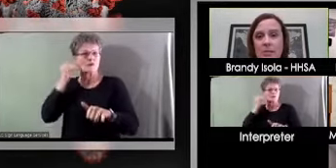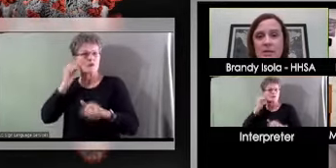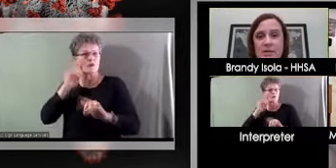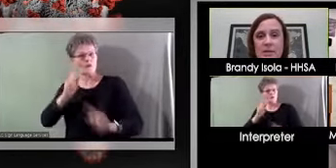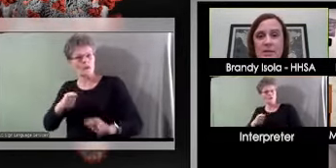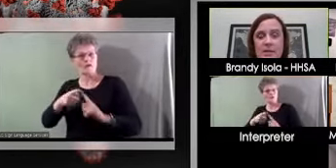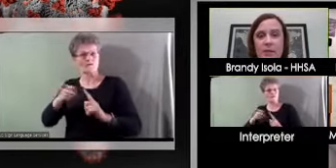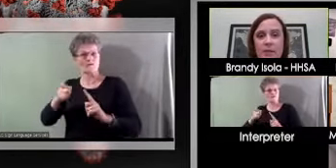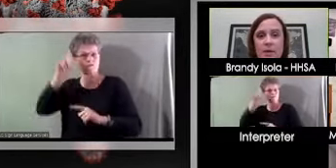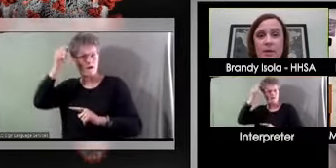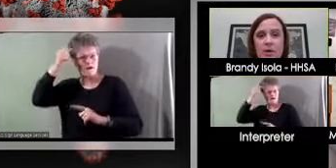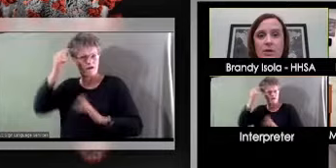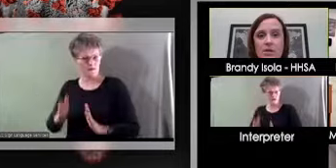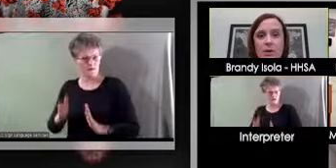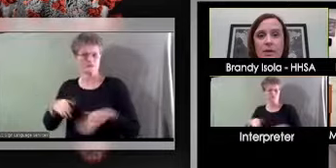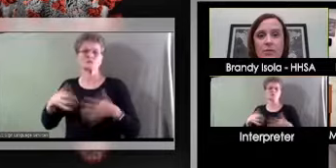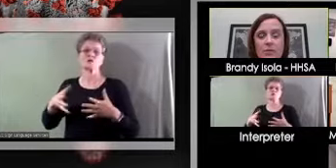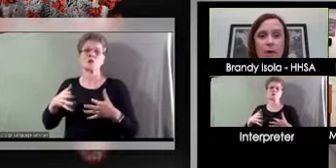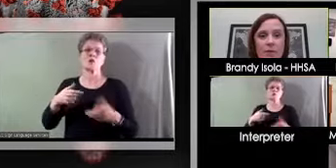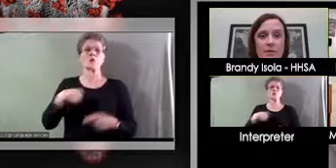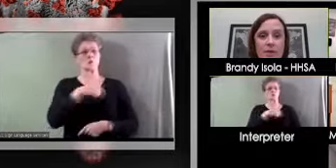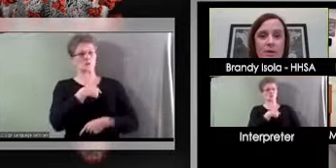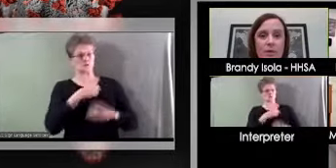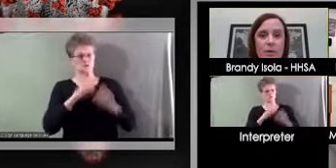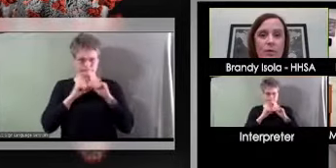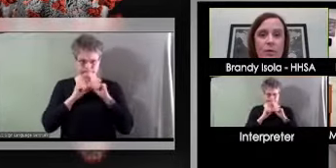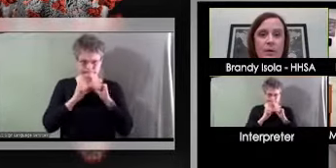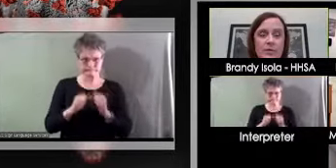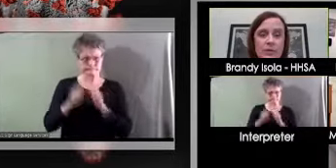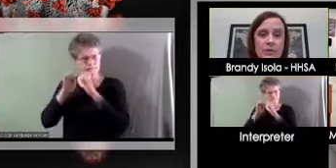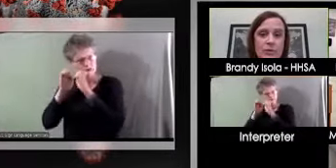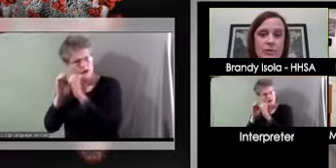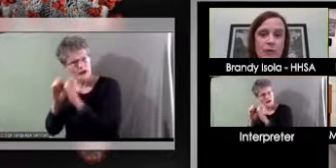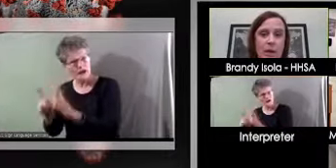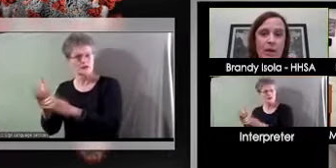businesses and really encouraging them to follow the stay-at-home order, but also to